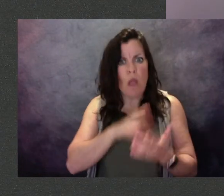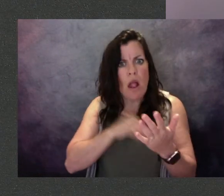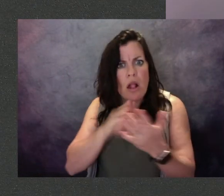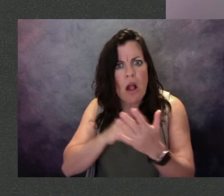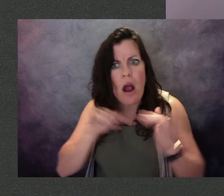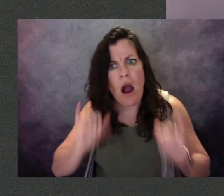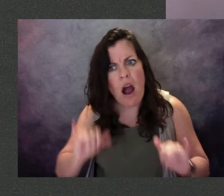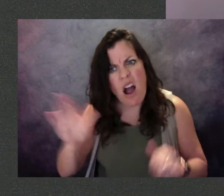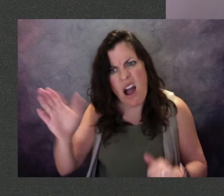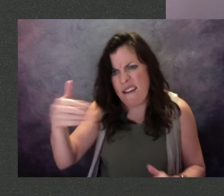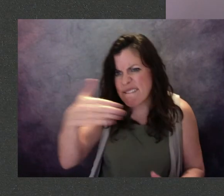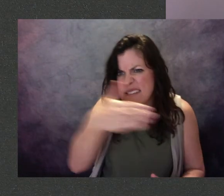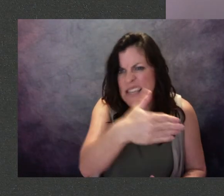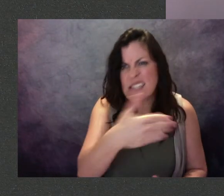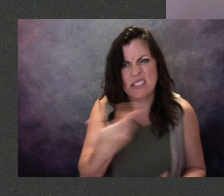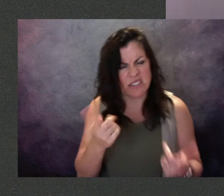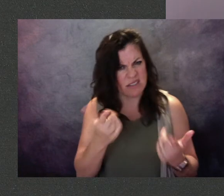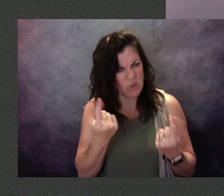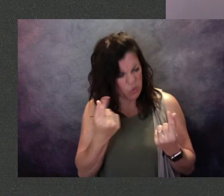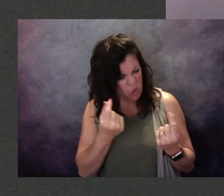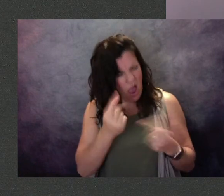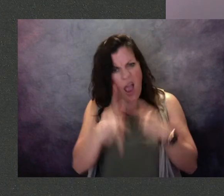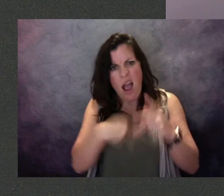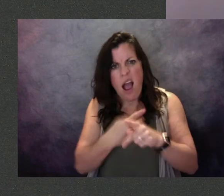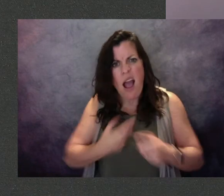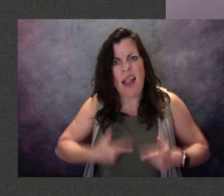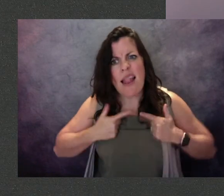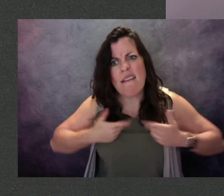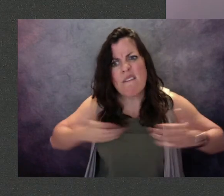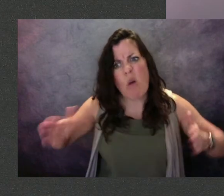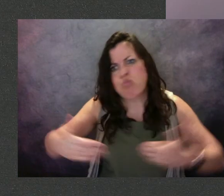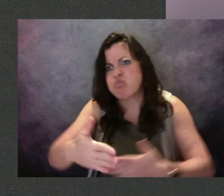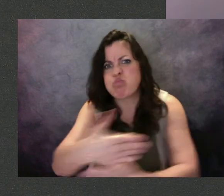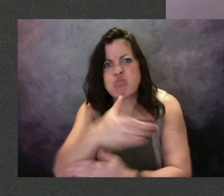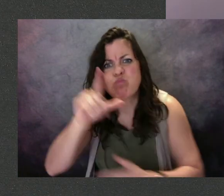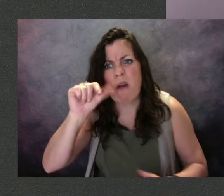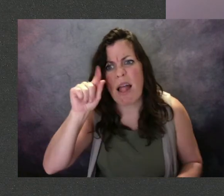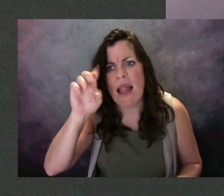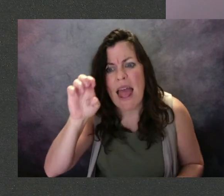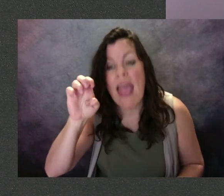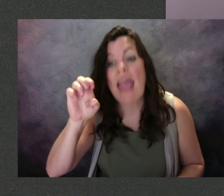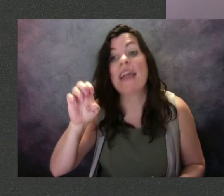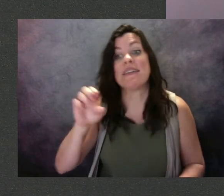different fish that live in the lake. There are many fish, but we got to learn about four different ones.